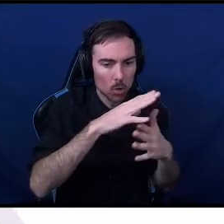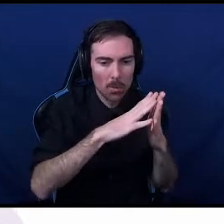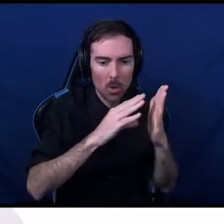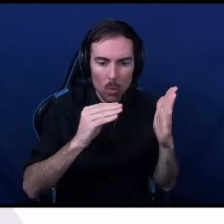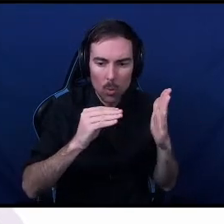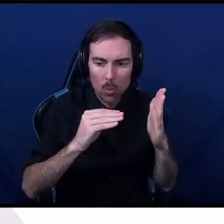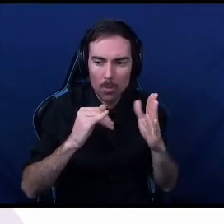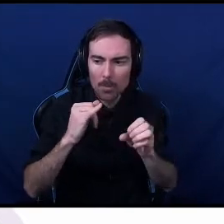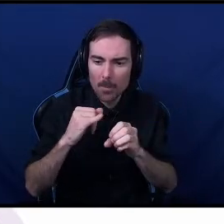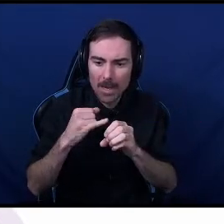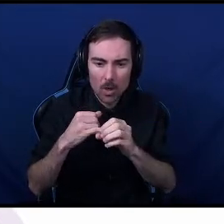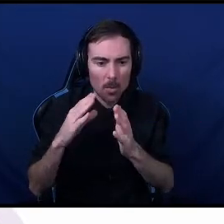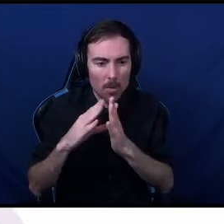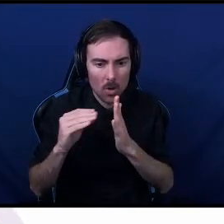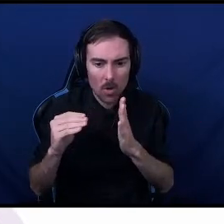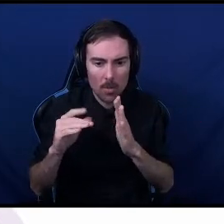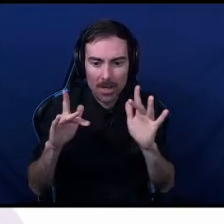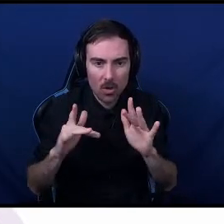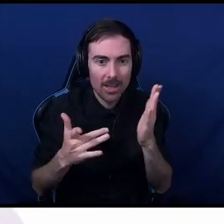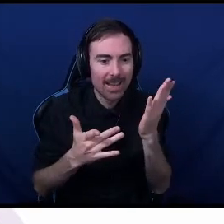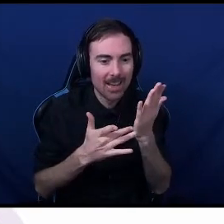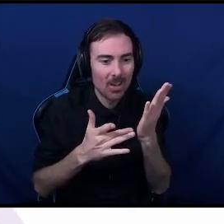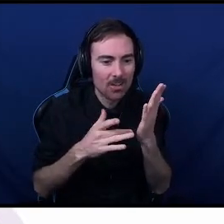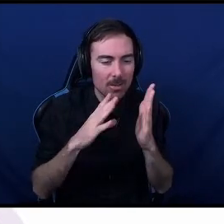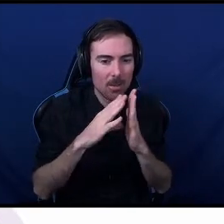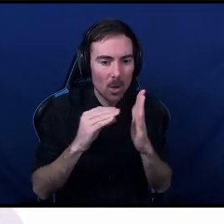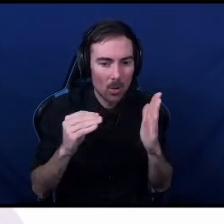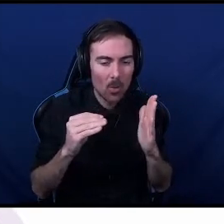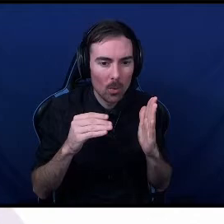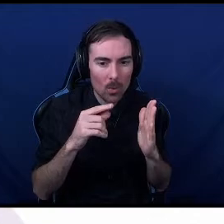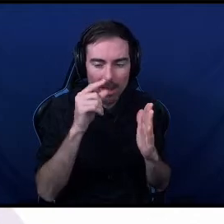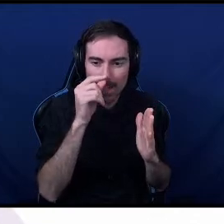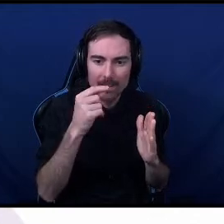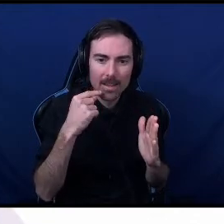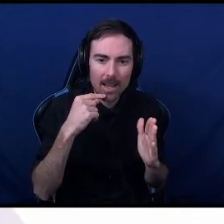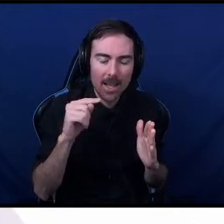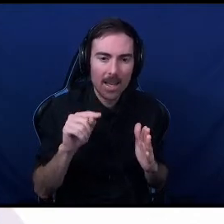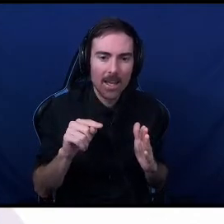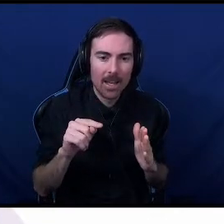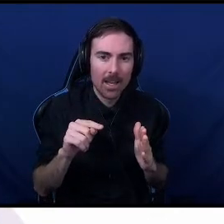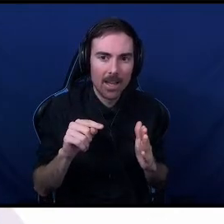developed our technology model, to the point where we can really say, Look, this is what this is how it works. This is this is